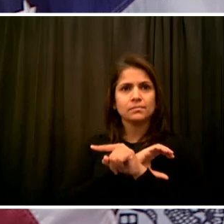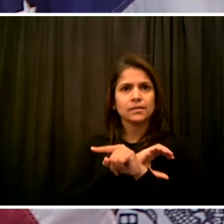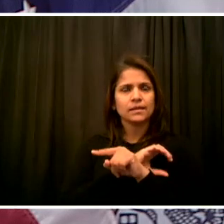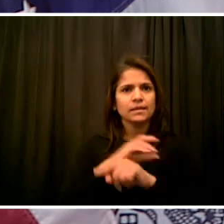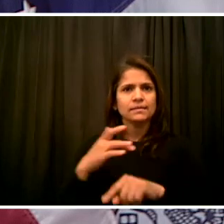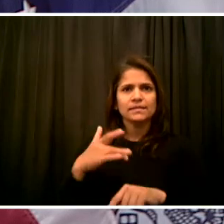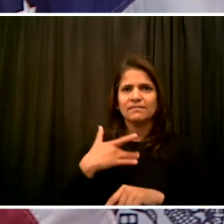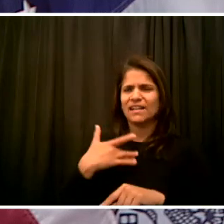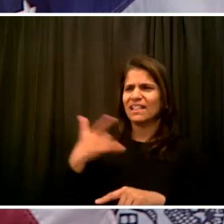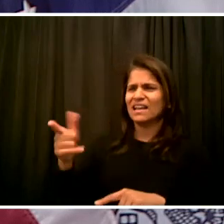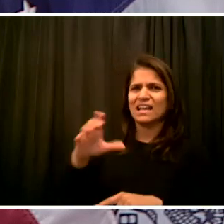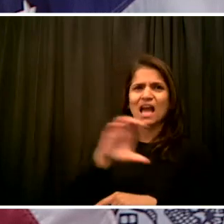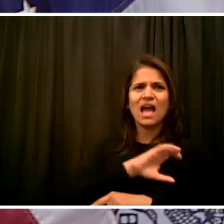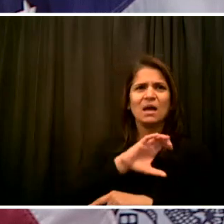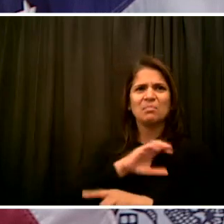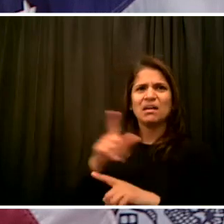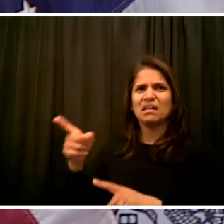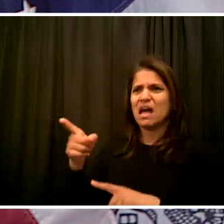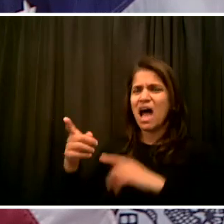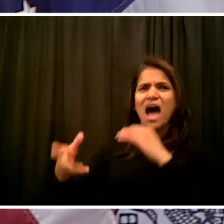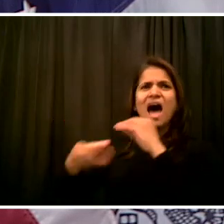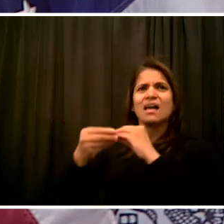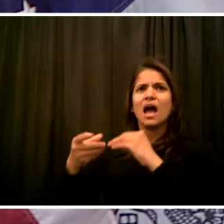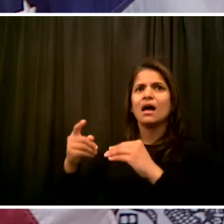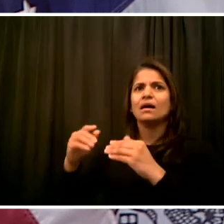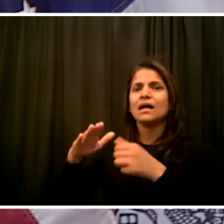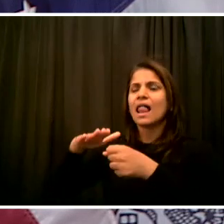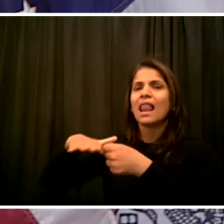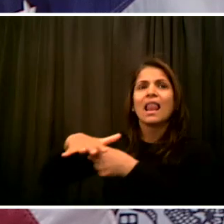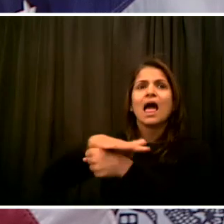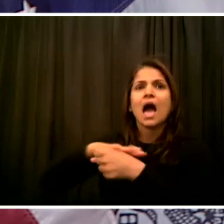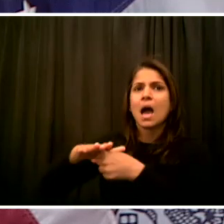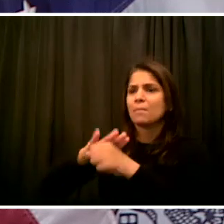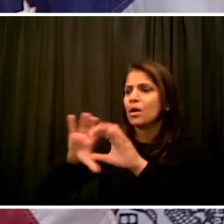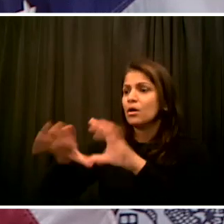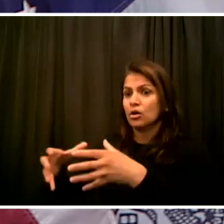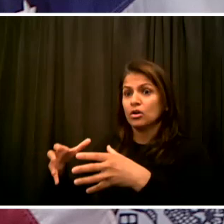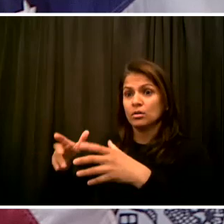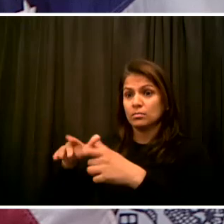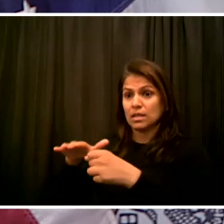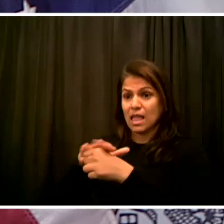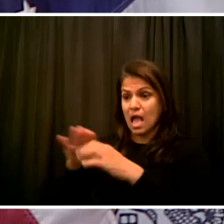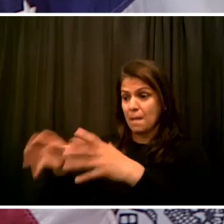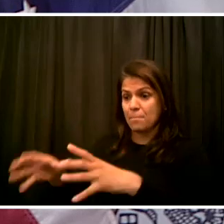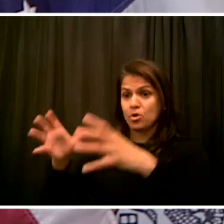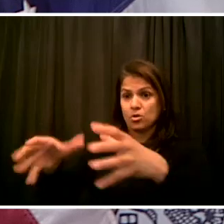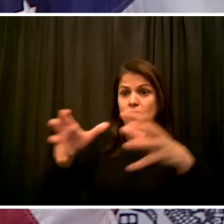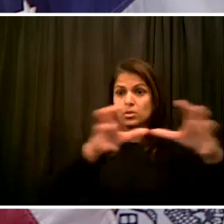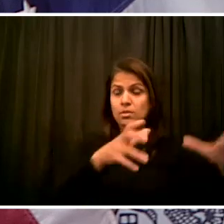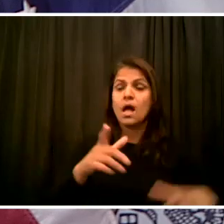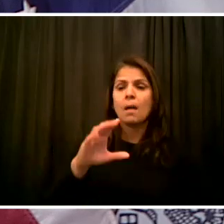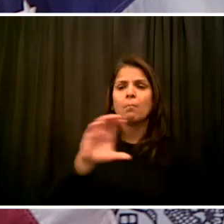TH PEYUT POLICING IN PLACE WOULDN'T SUDDENLY DISAPPEAR IN THE PANDEMIC.